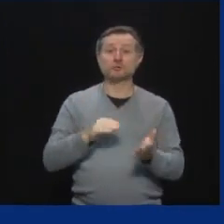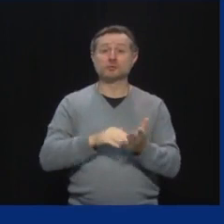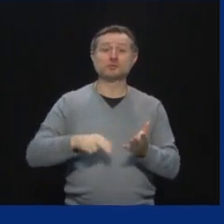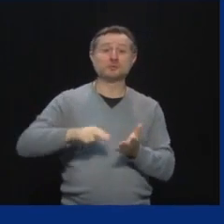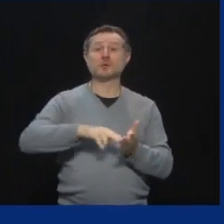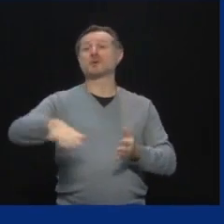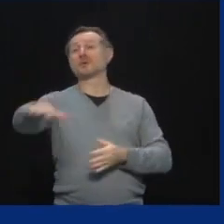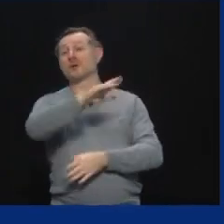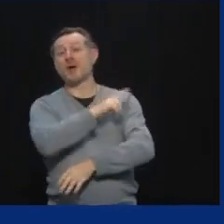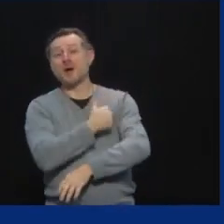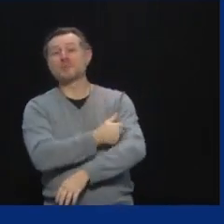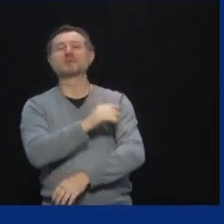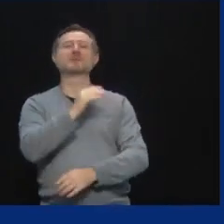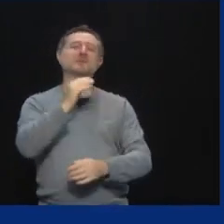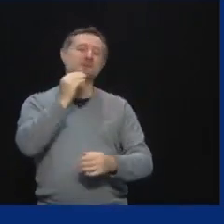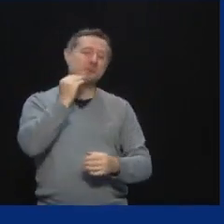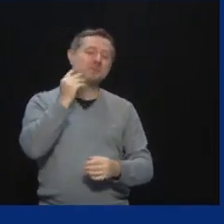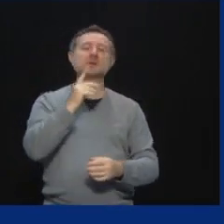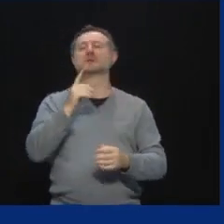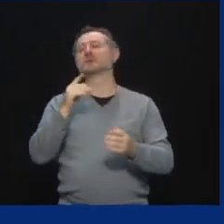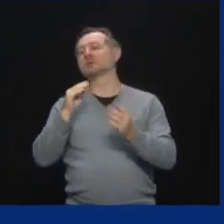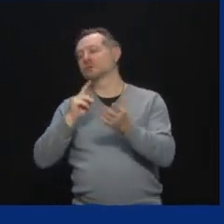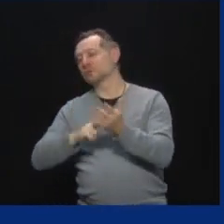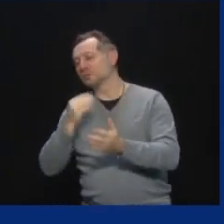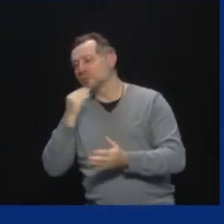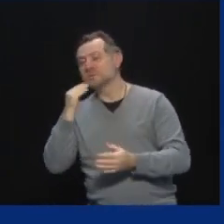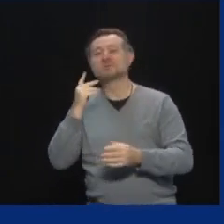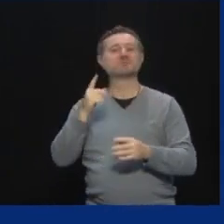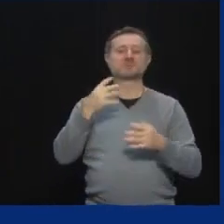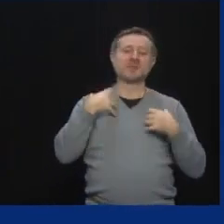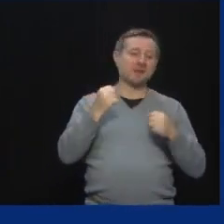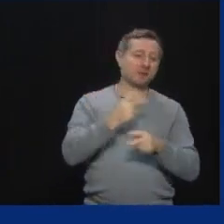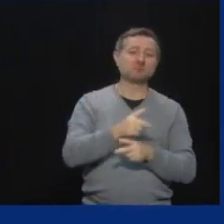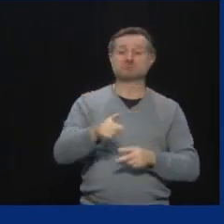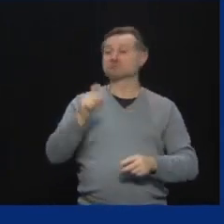were required to be vaccinated. It was the right thing to do. I will stand with that.